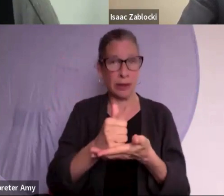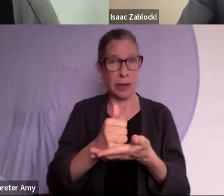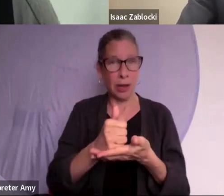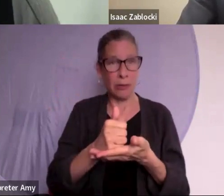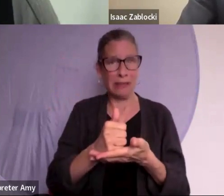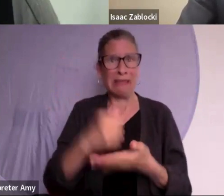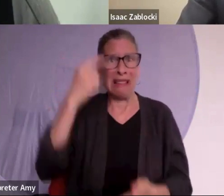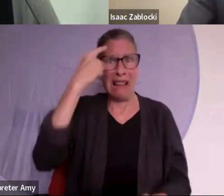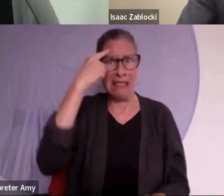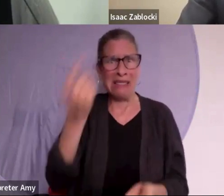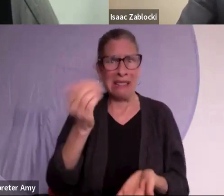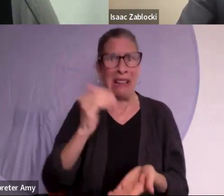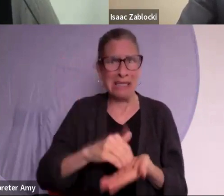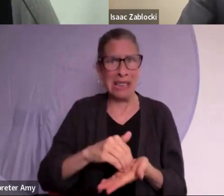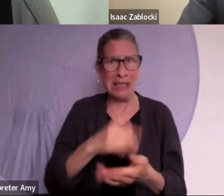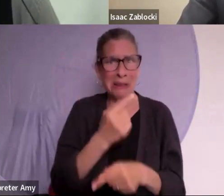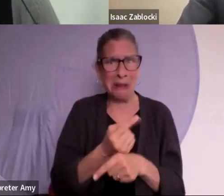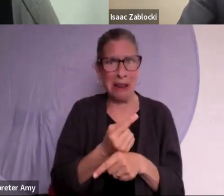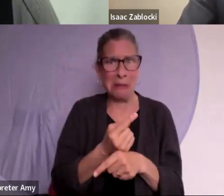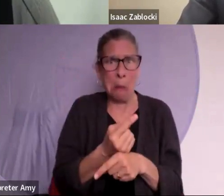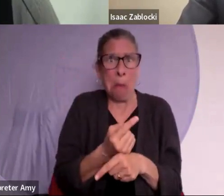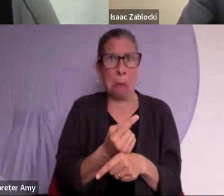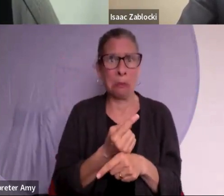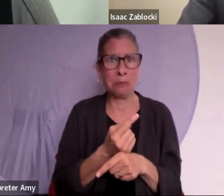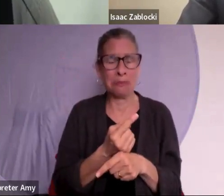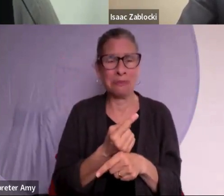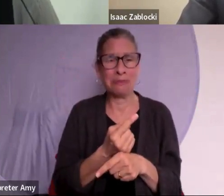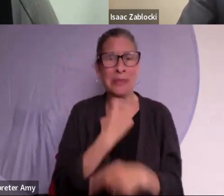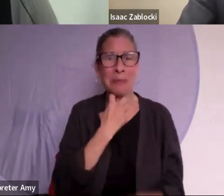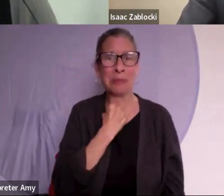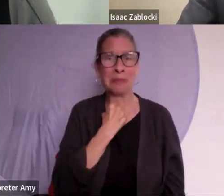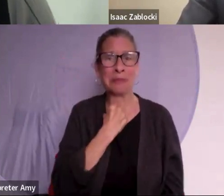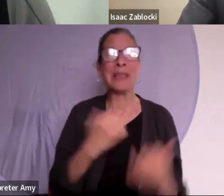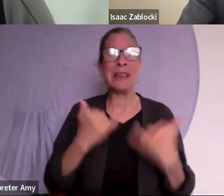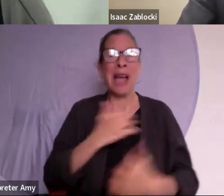I said that already right. It is now my pleasure to introduce